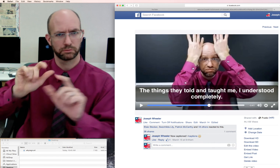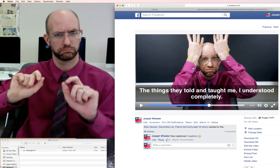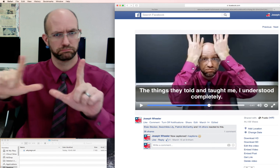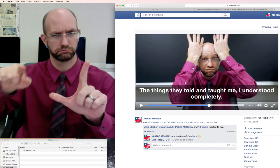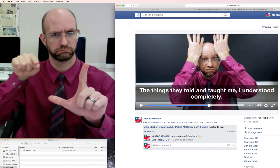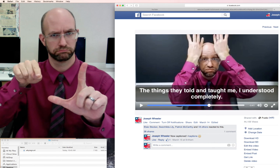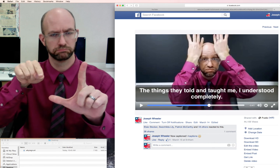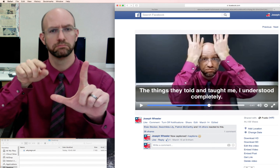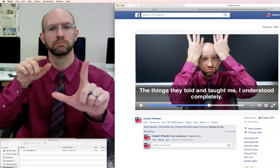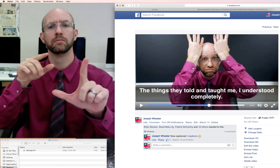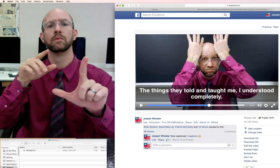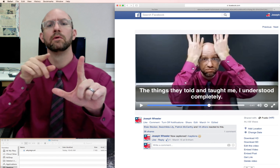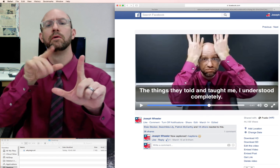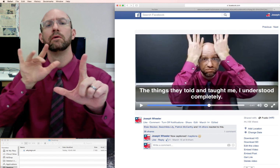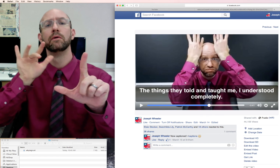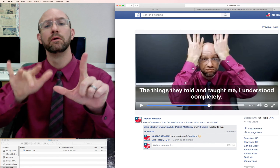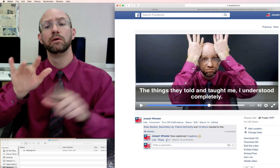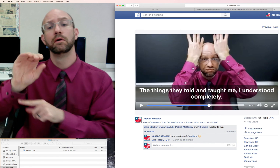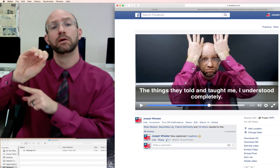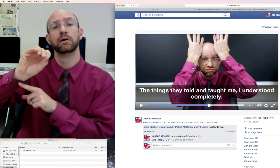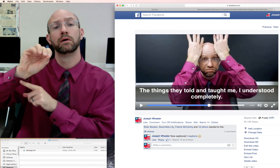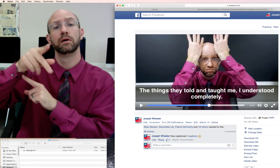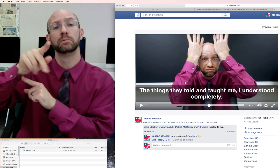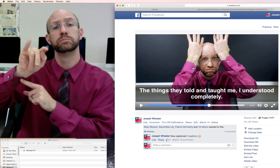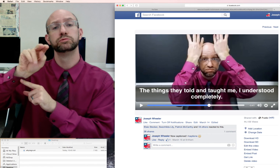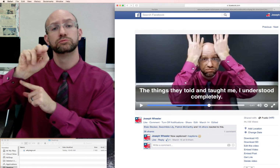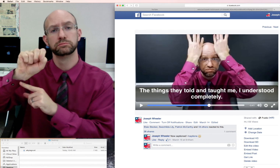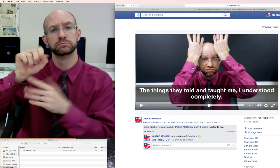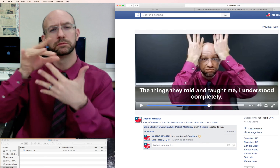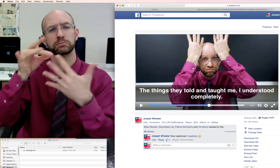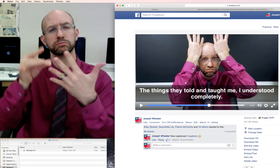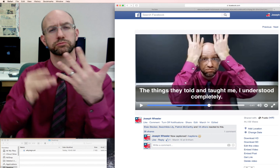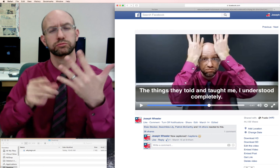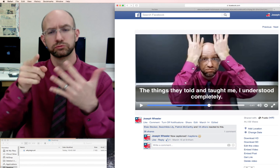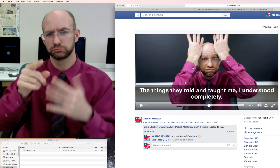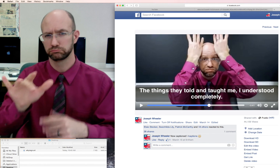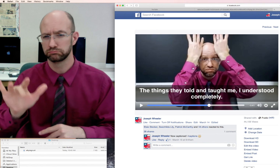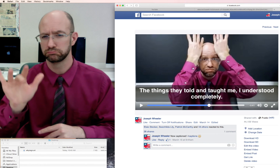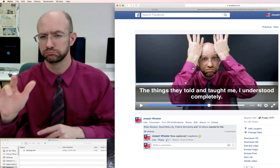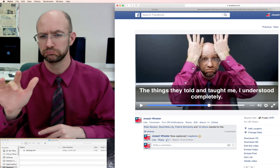When you see that video's page, click on the bottom where it says "Options".